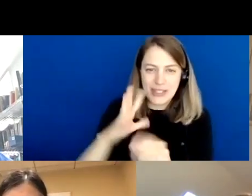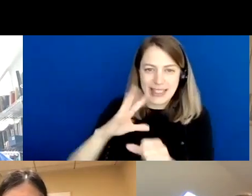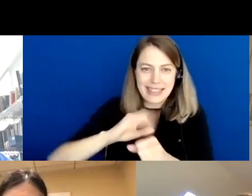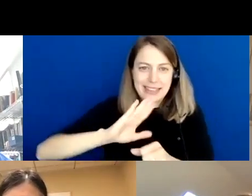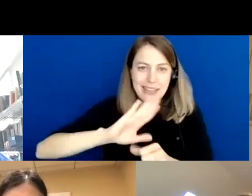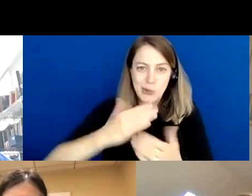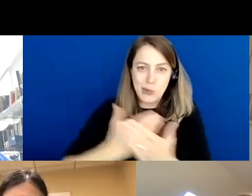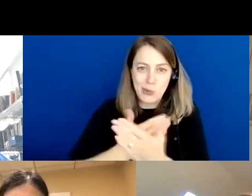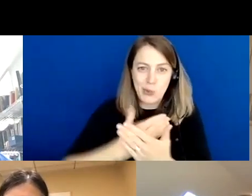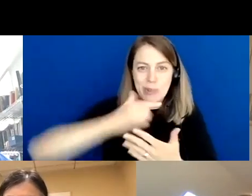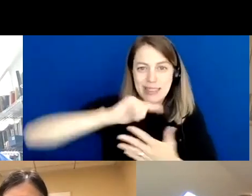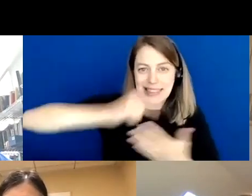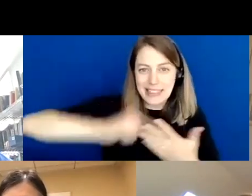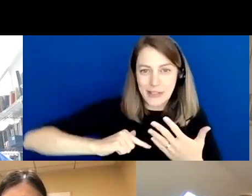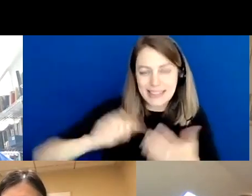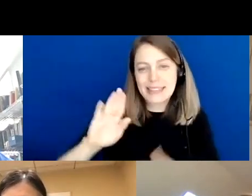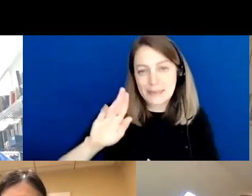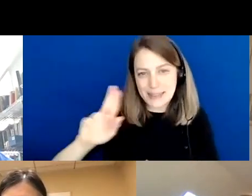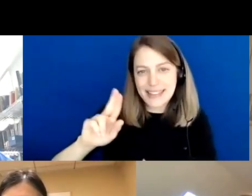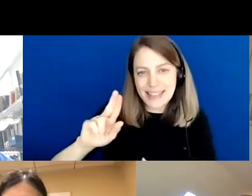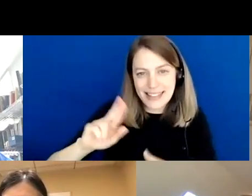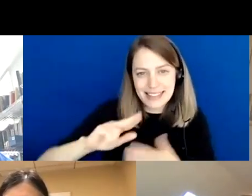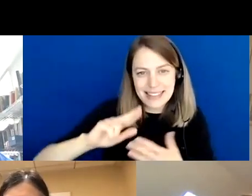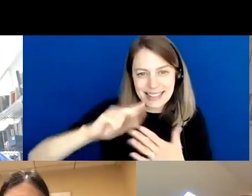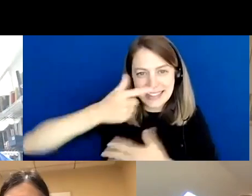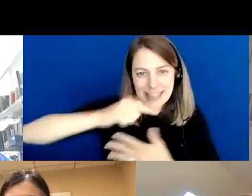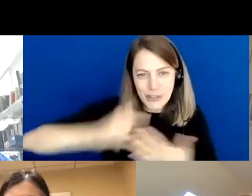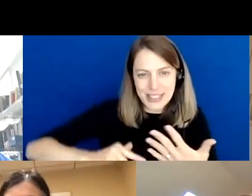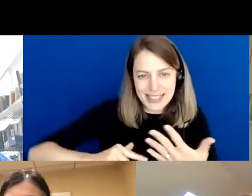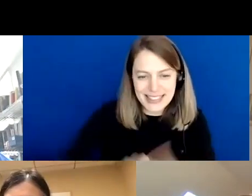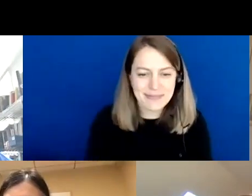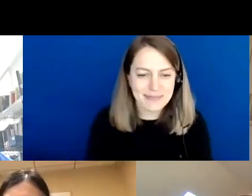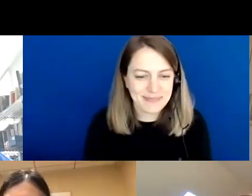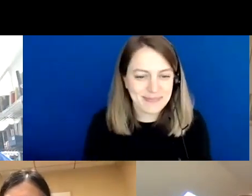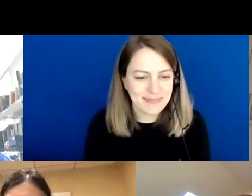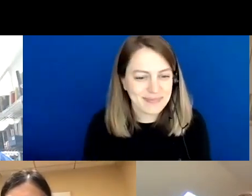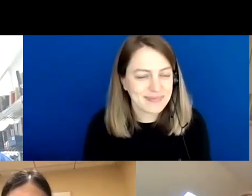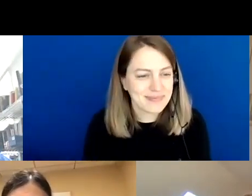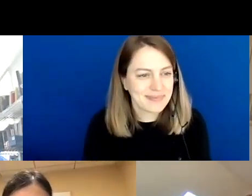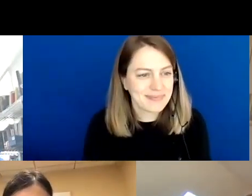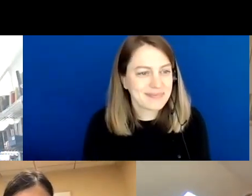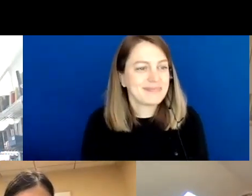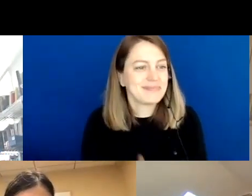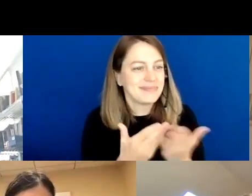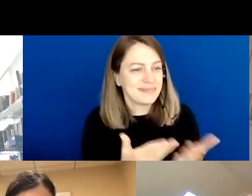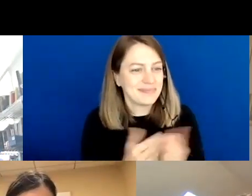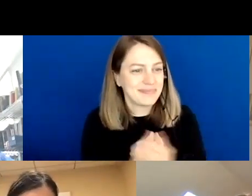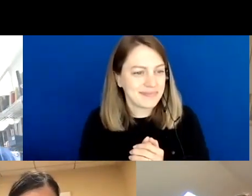the Brandeis Series of Northern Society. Over to Rose. Thank you so much Sue,